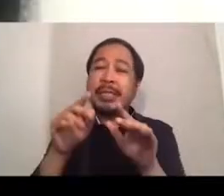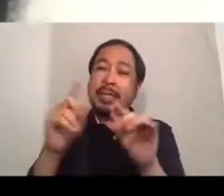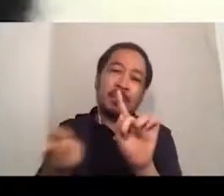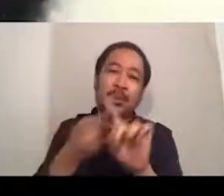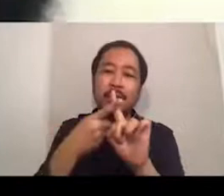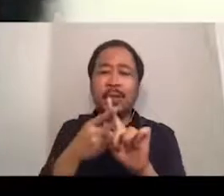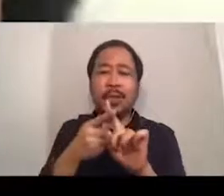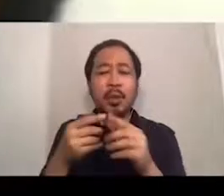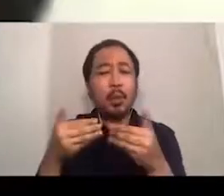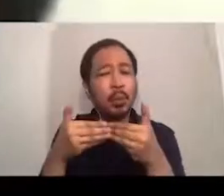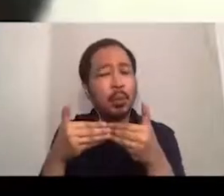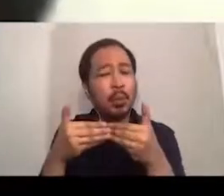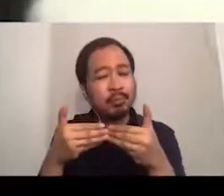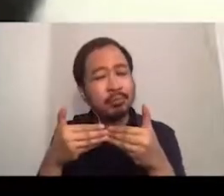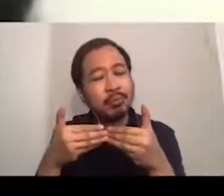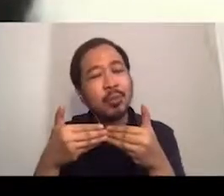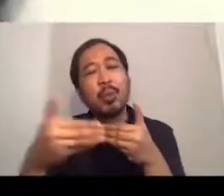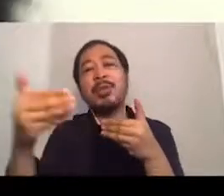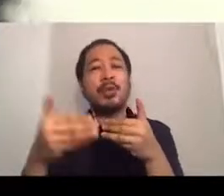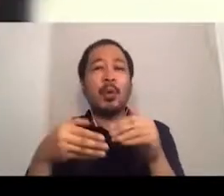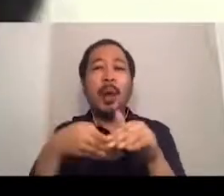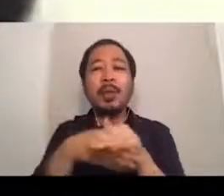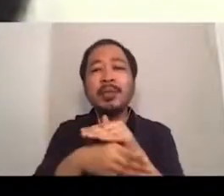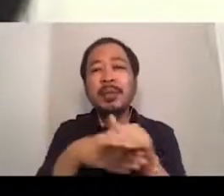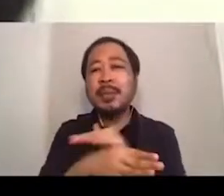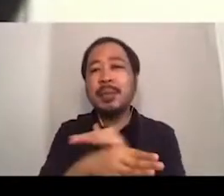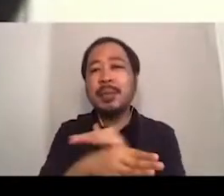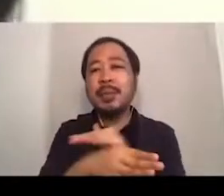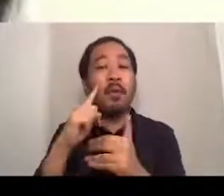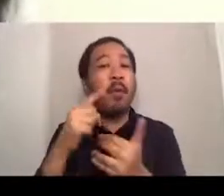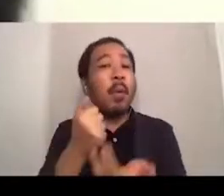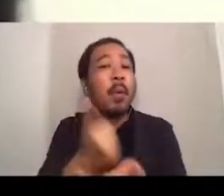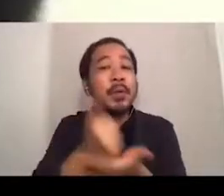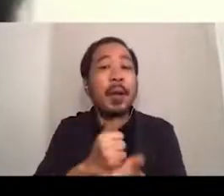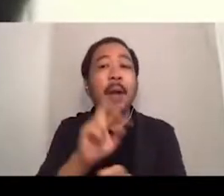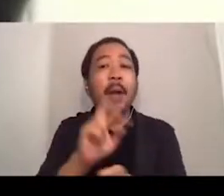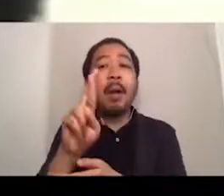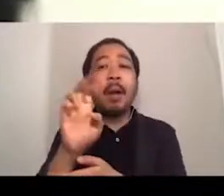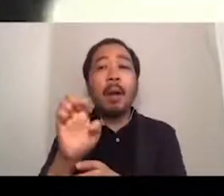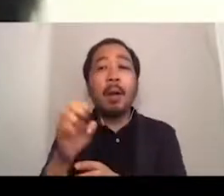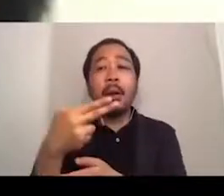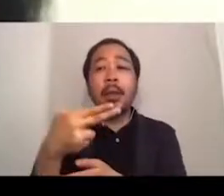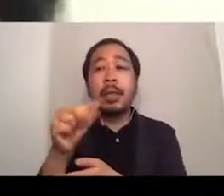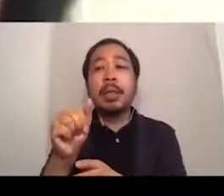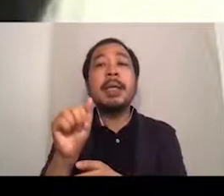So from the Singapore experience, as for many other countries during this COVID period,